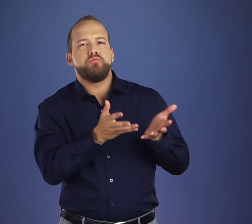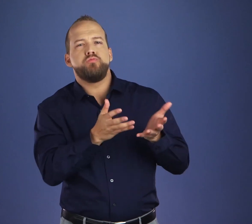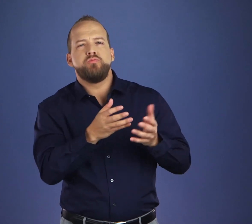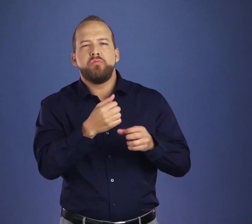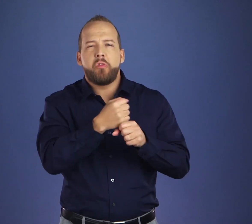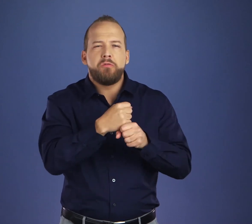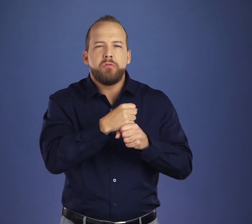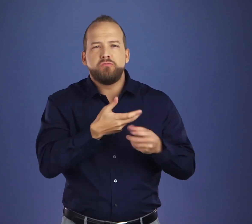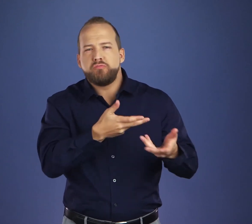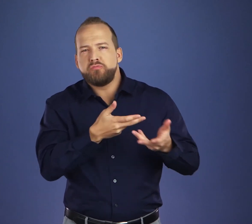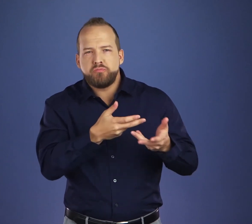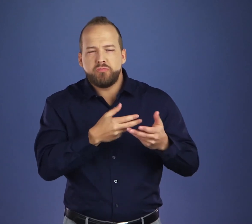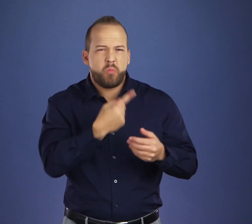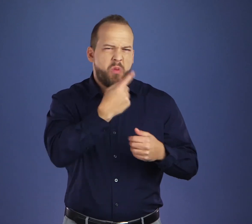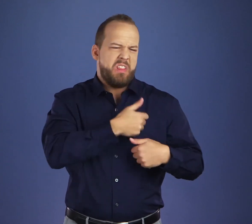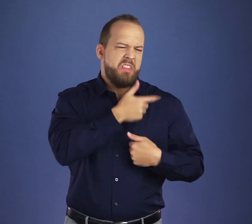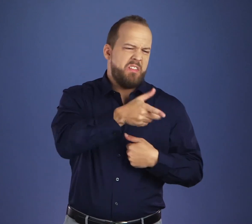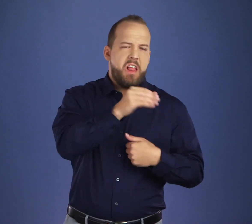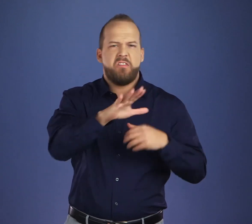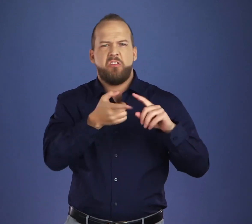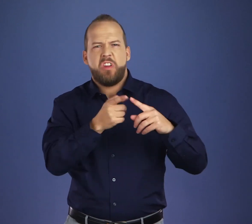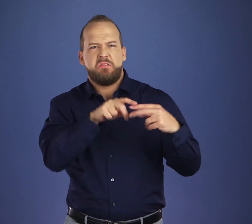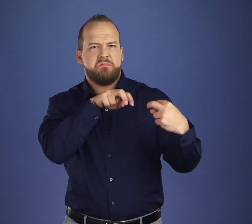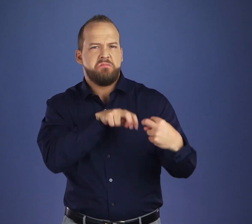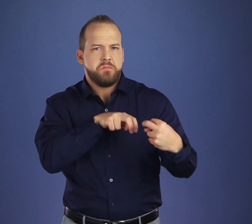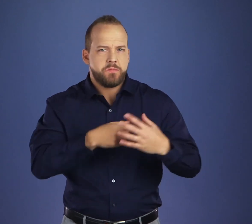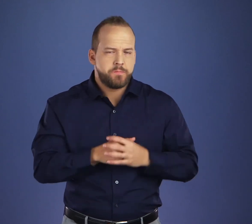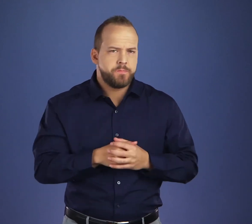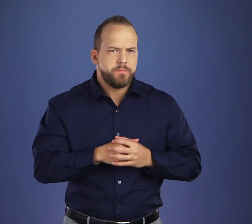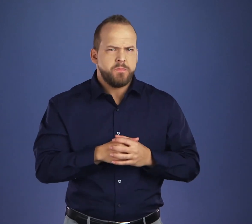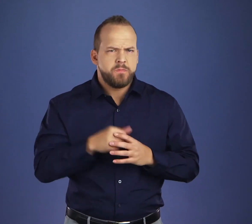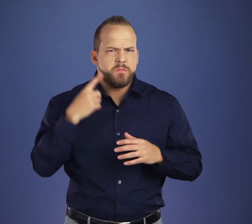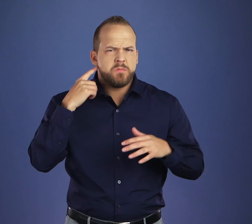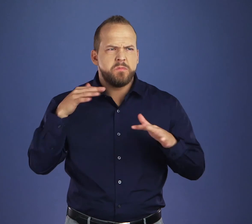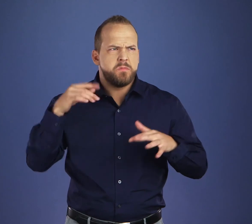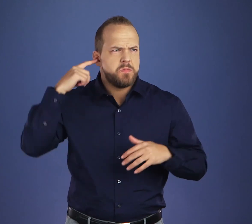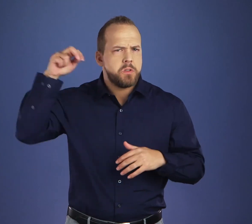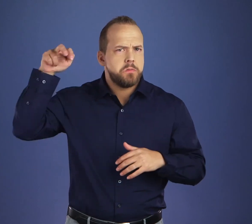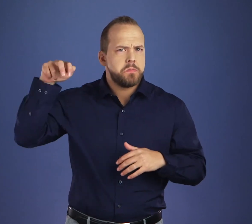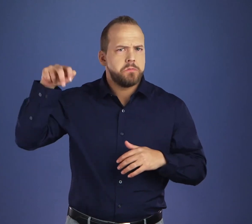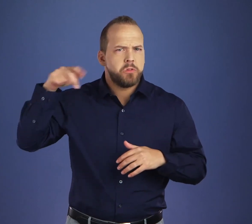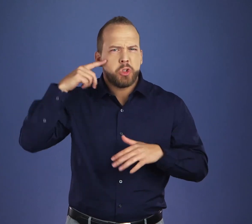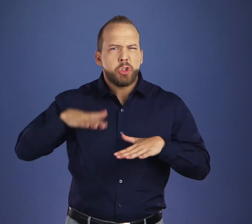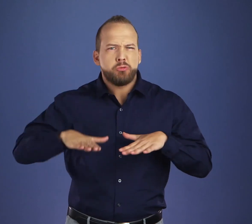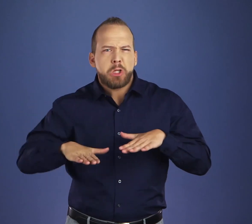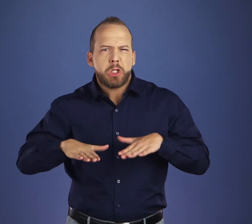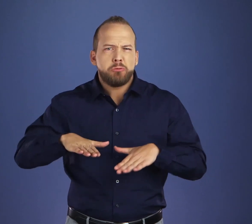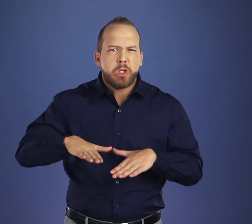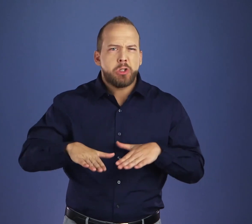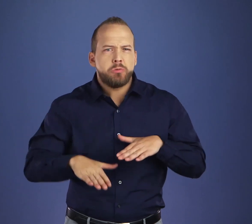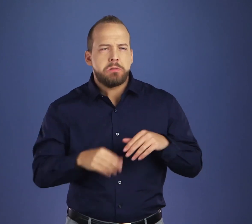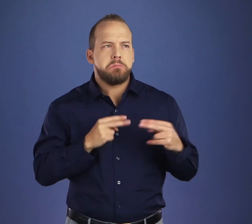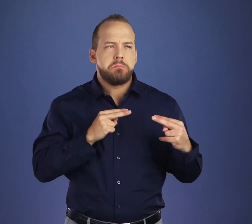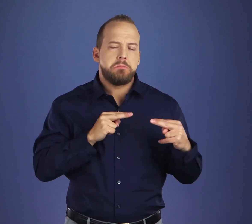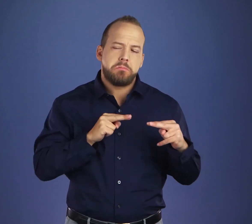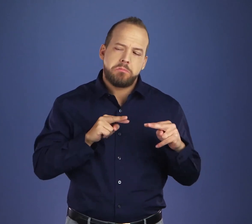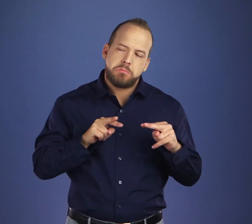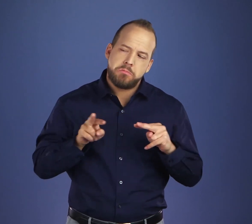Daylight found the master of the house and another friend drinking their morning coffee. A noise was heard on the stairs.